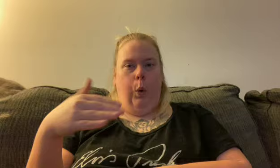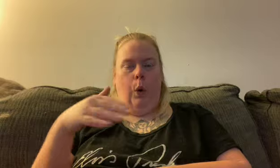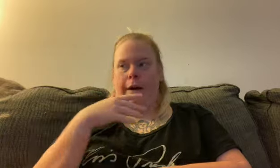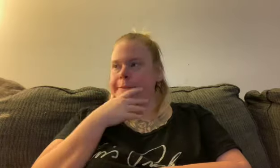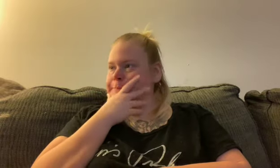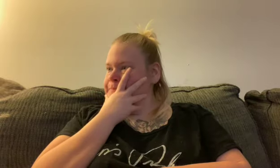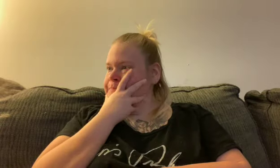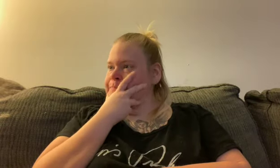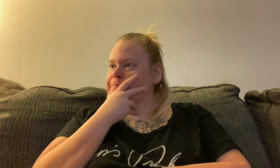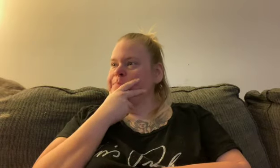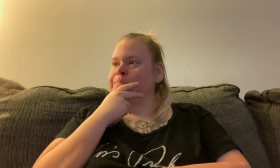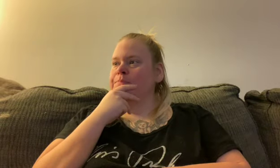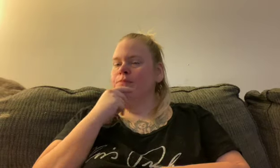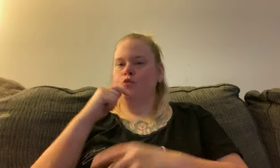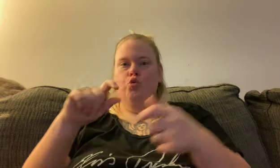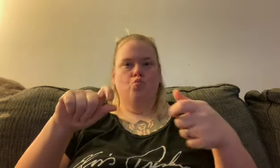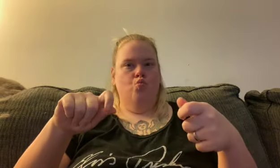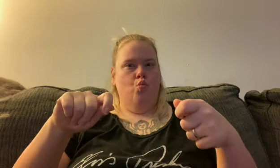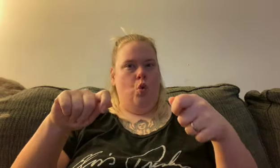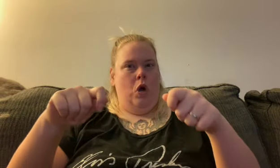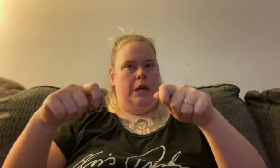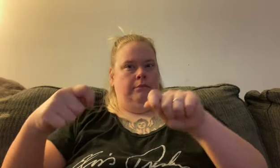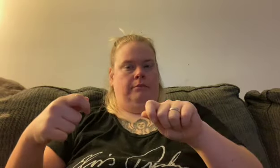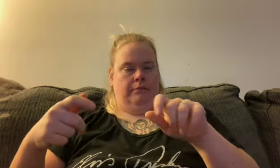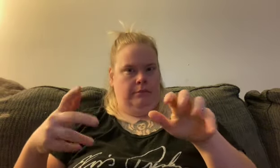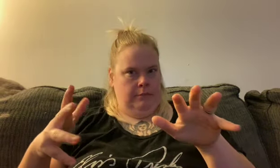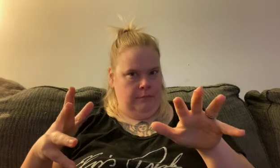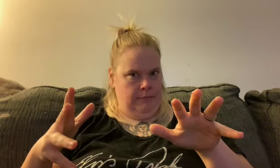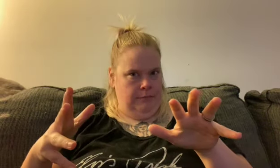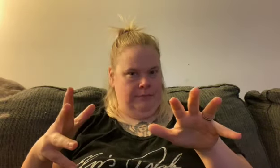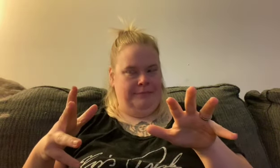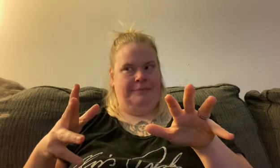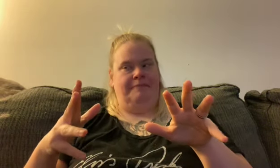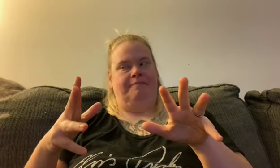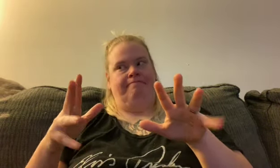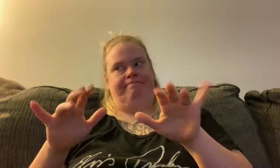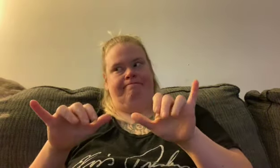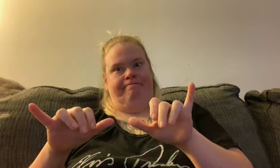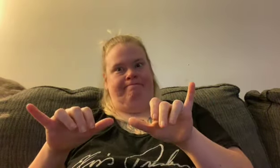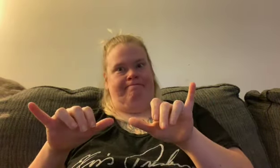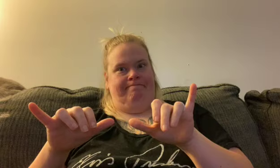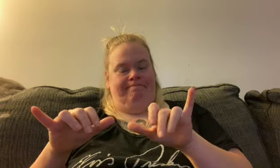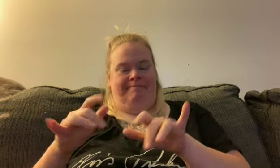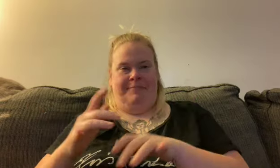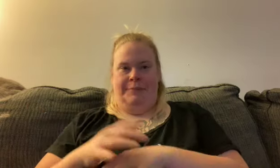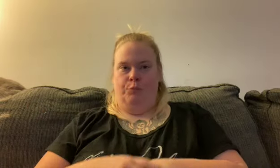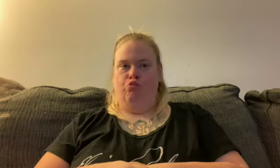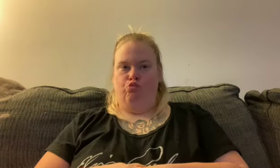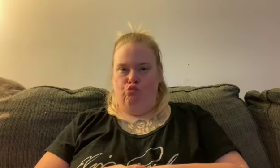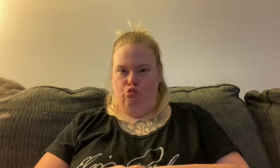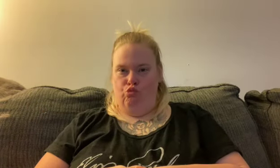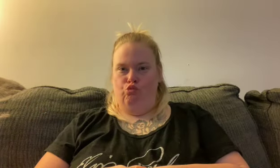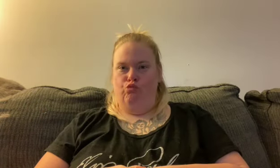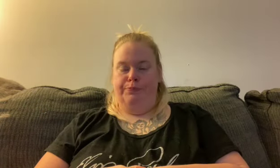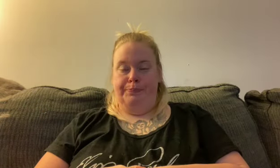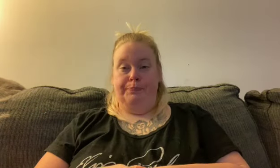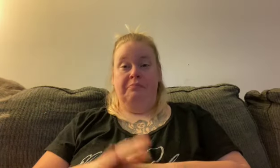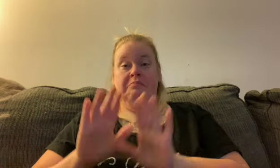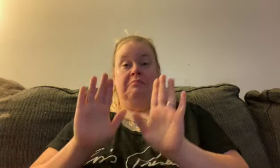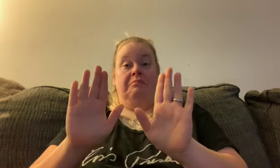Whew....It is very twisted...